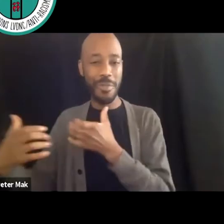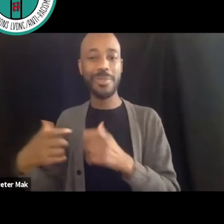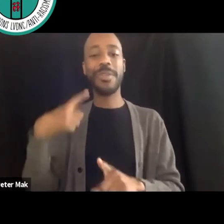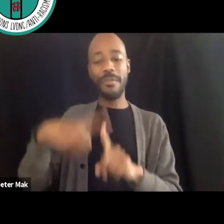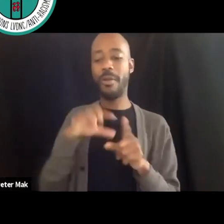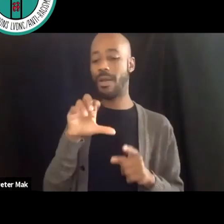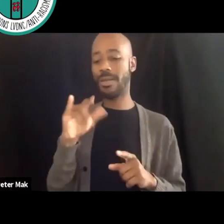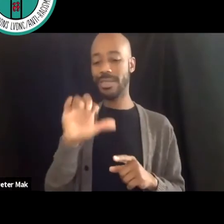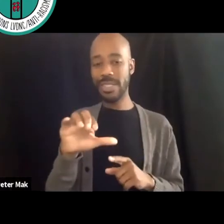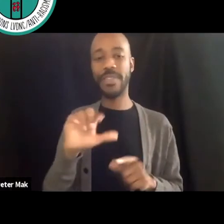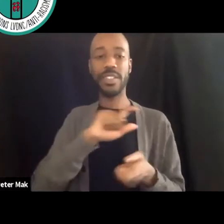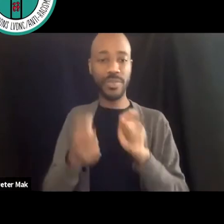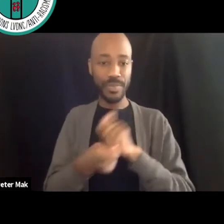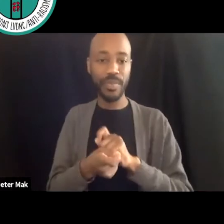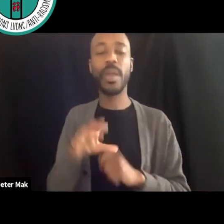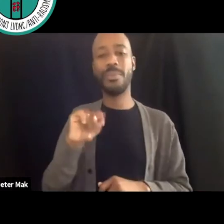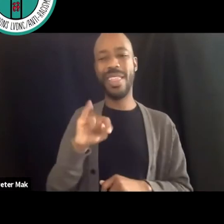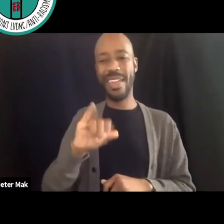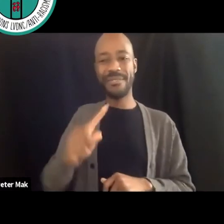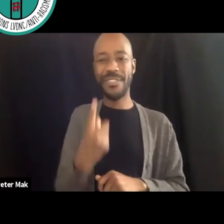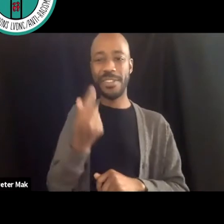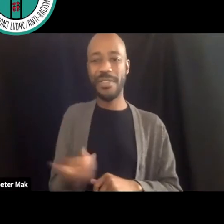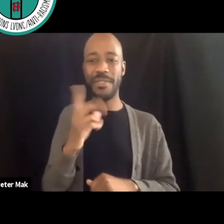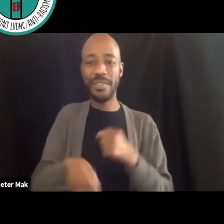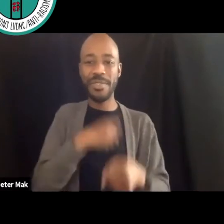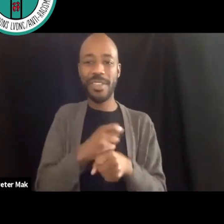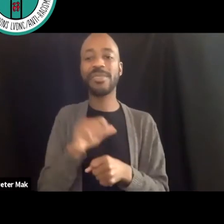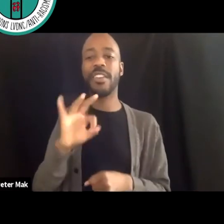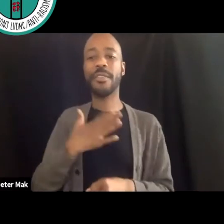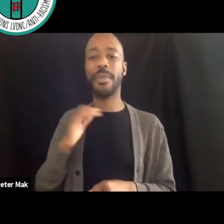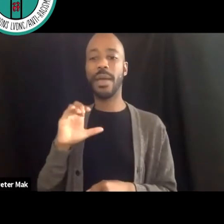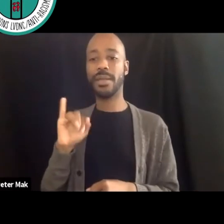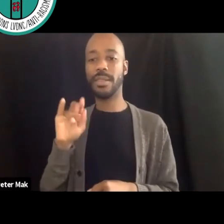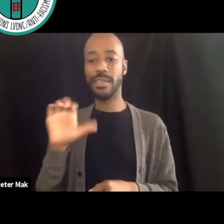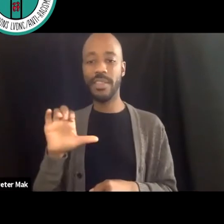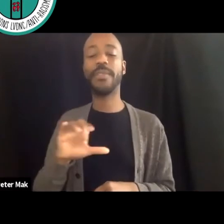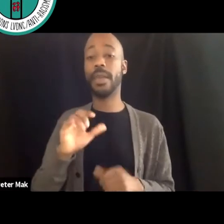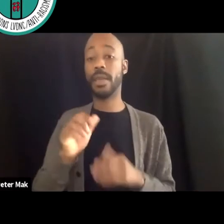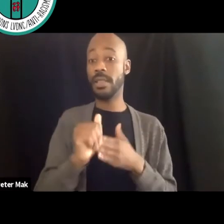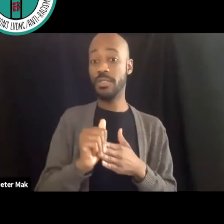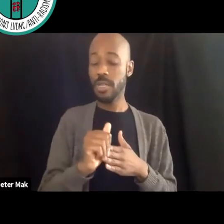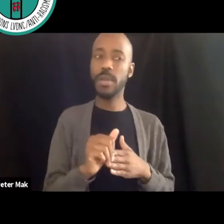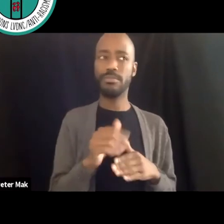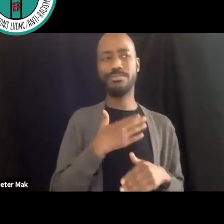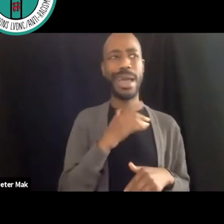And within those first few years of my civic leadership, when I was in my teens and into my early twenties